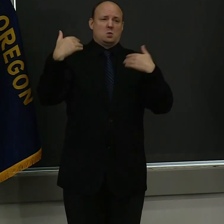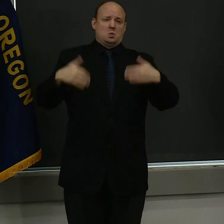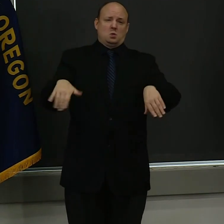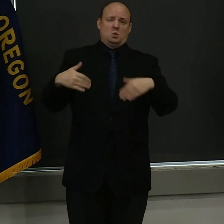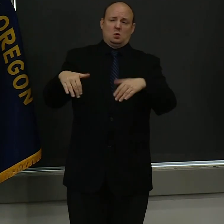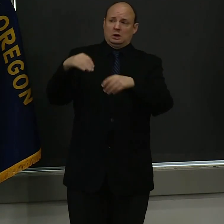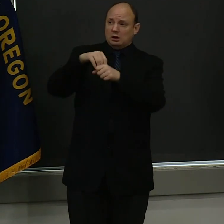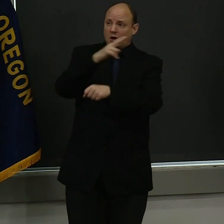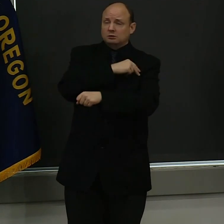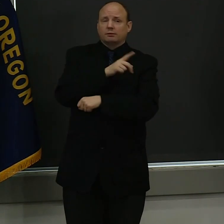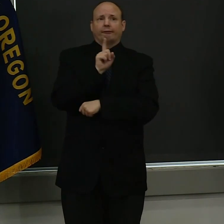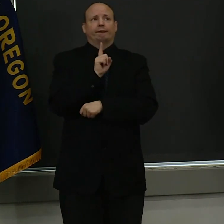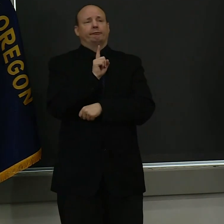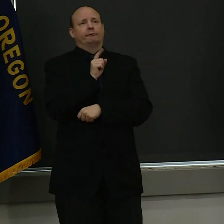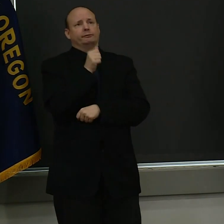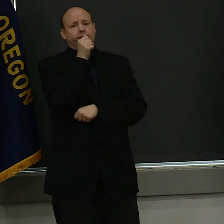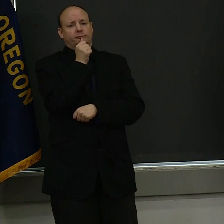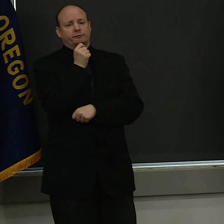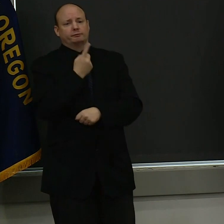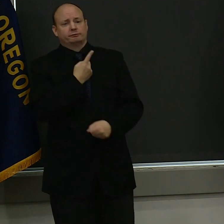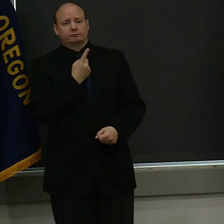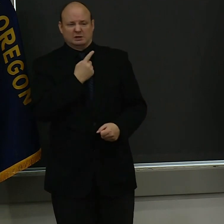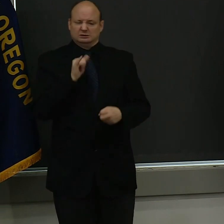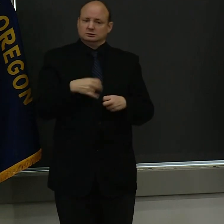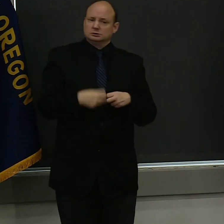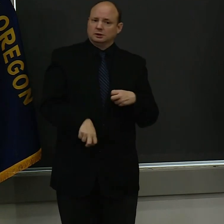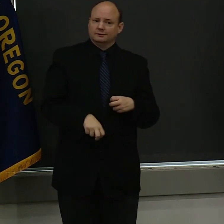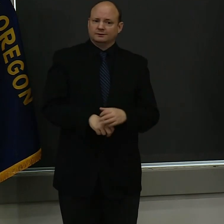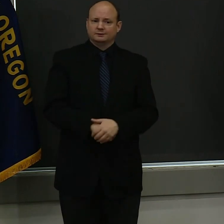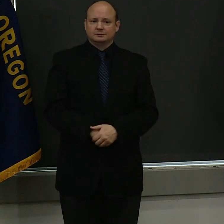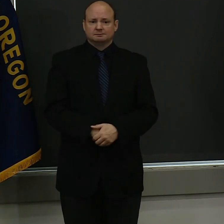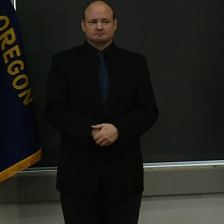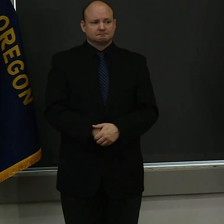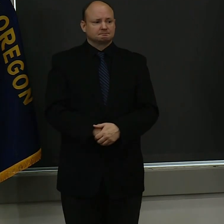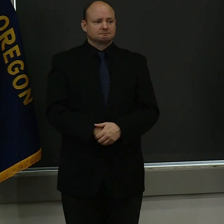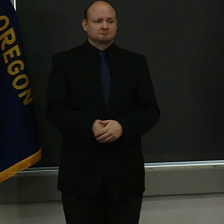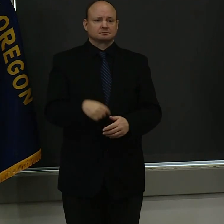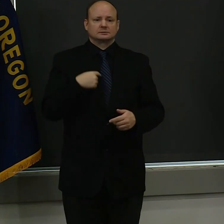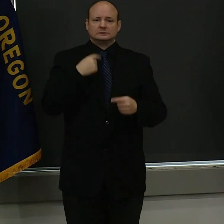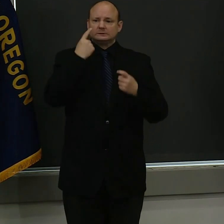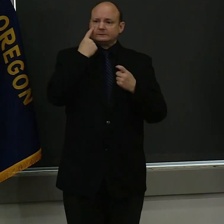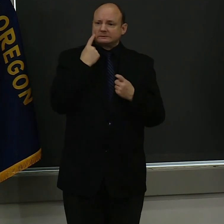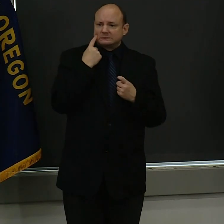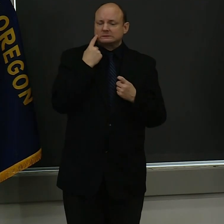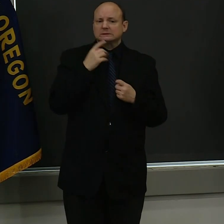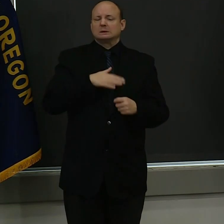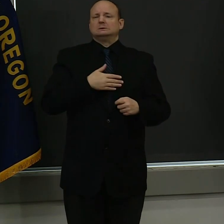HOSPITAL ISOLATED AND ALONE LIKE HOSPITAL ISOLATED AND ALONE LIKE THAT. LIKE THAT.